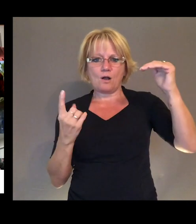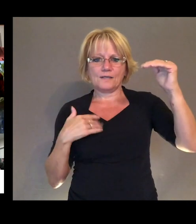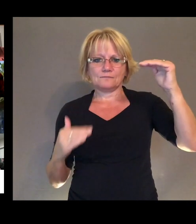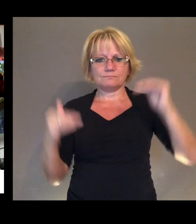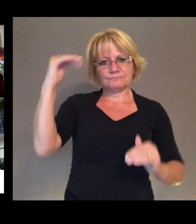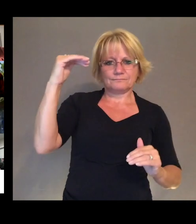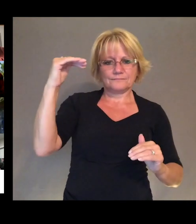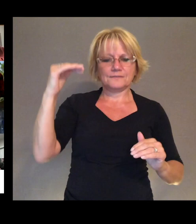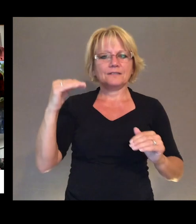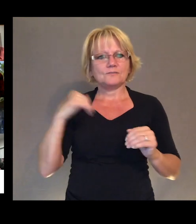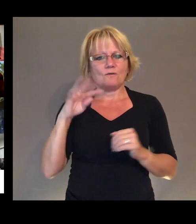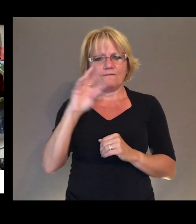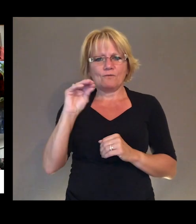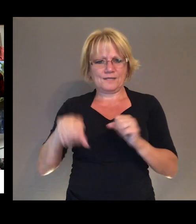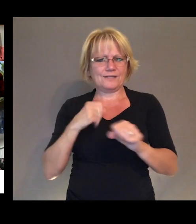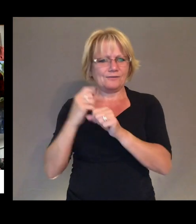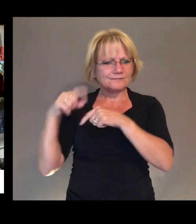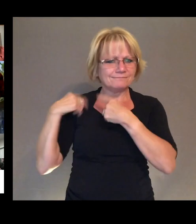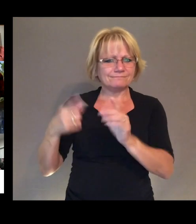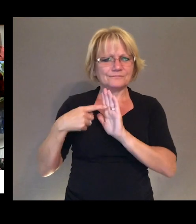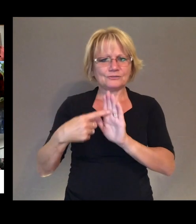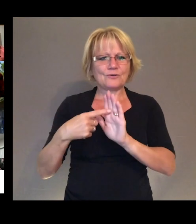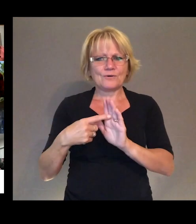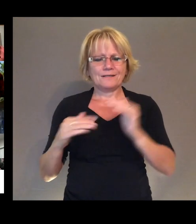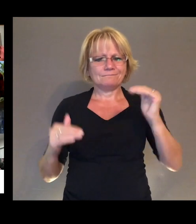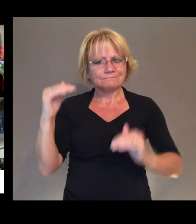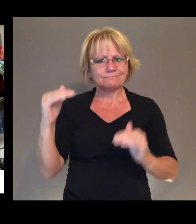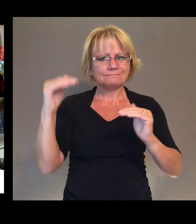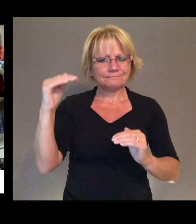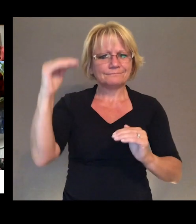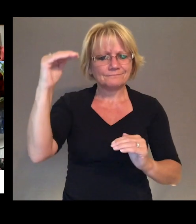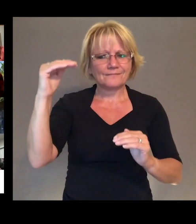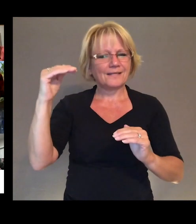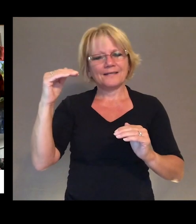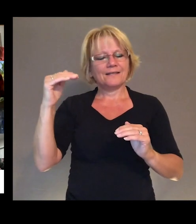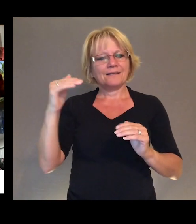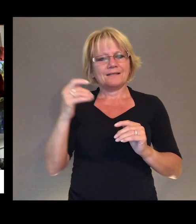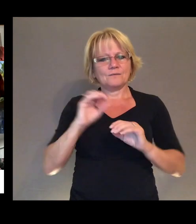there's been very little improvements. And when I say they're over-represented in special education, I mean that